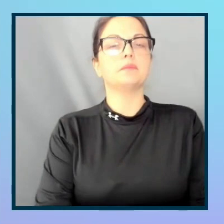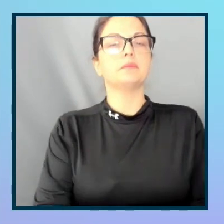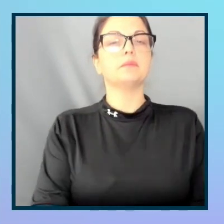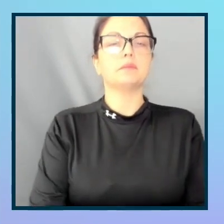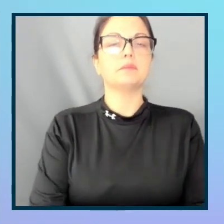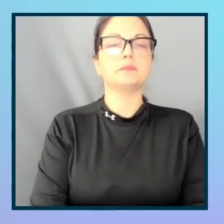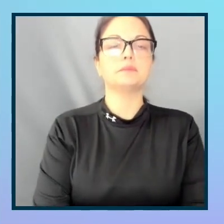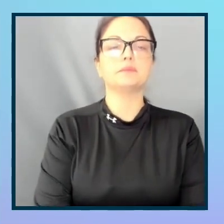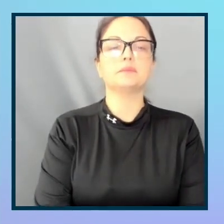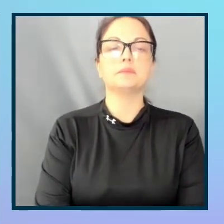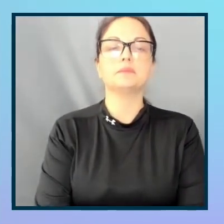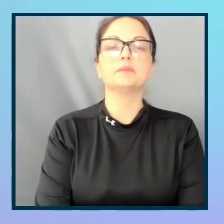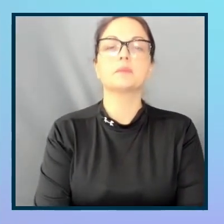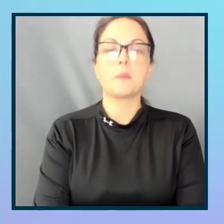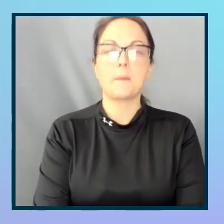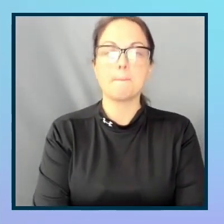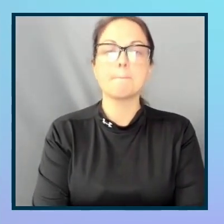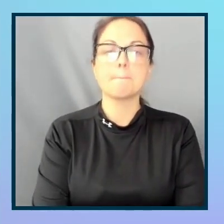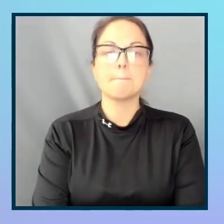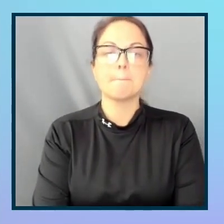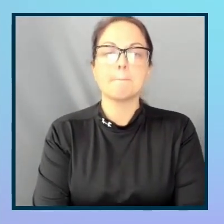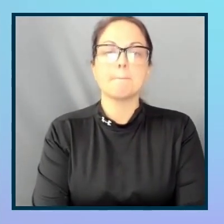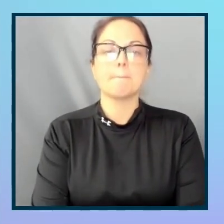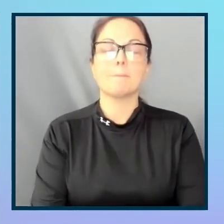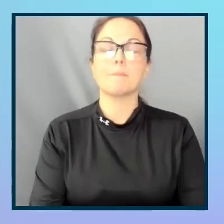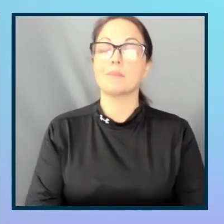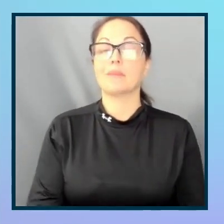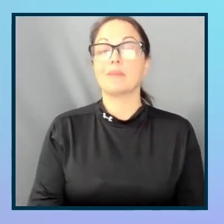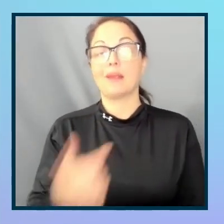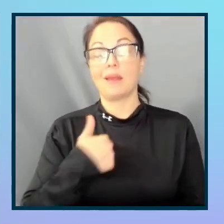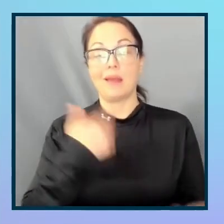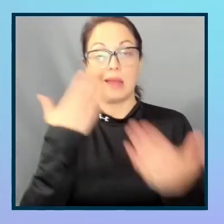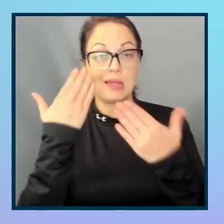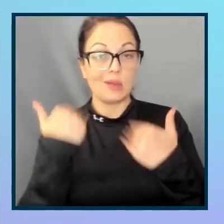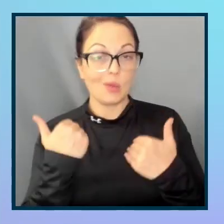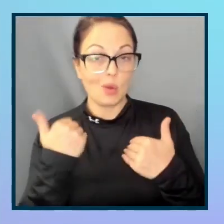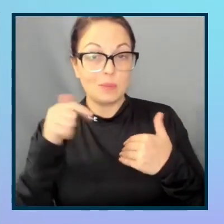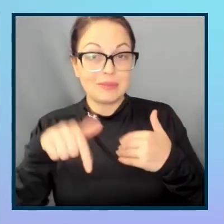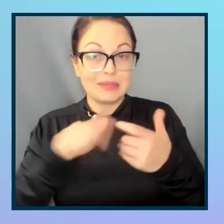Some part of me hopes that this is the inflection point and it's all magic after this,